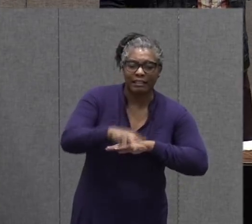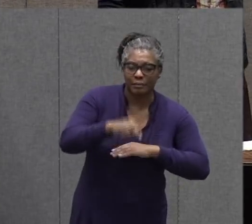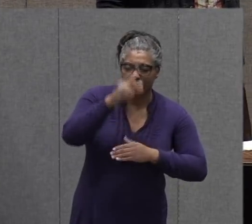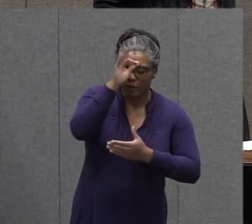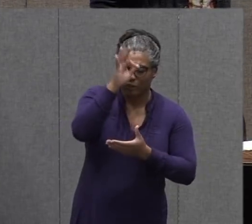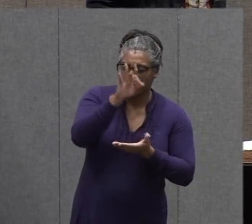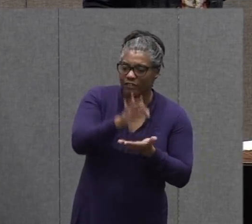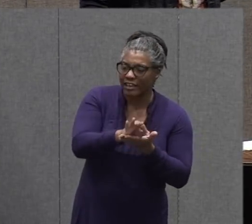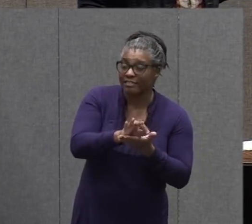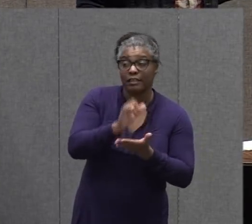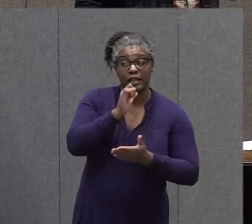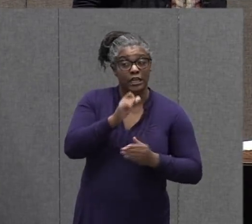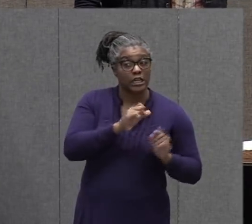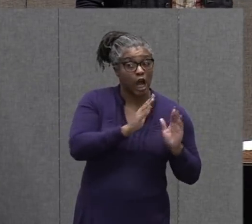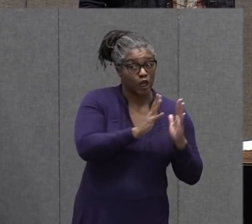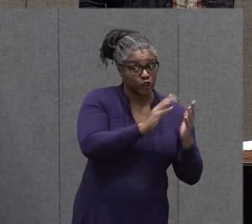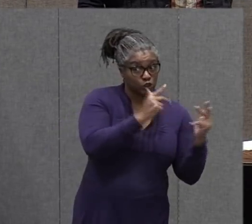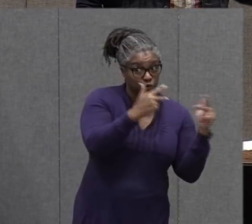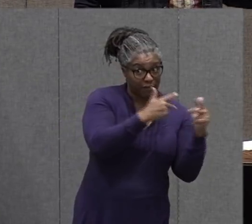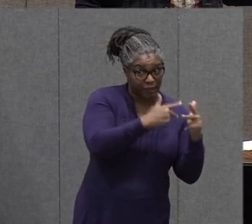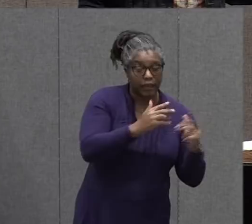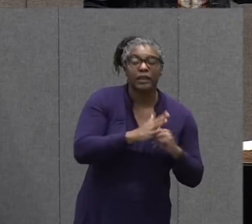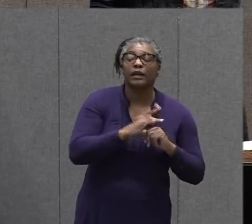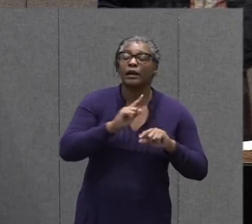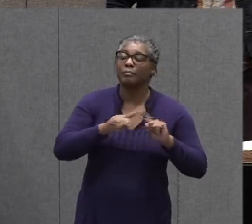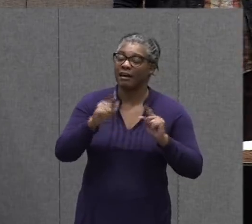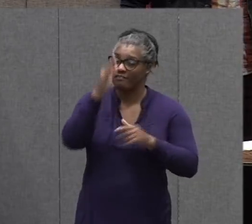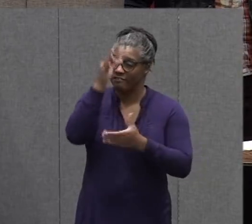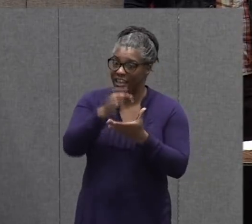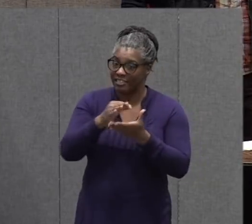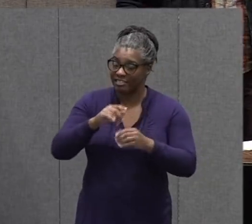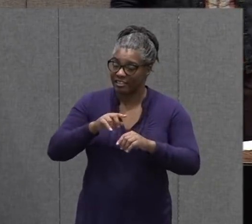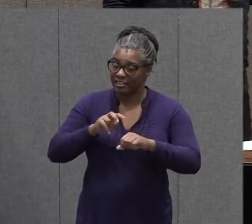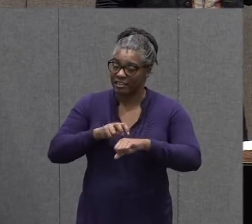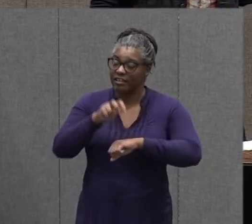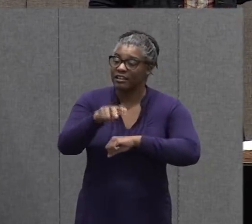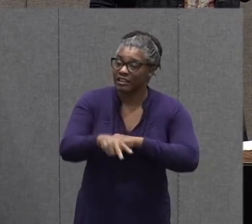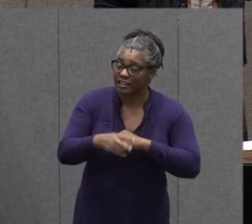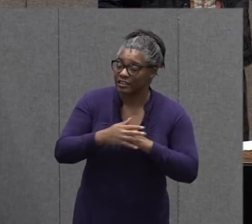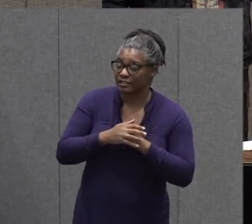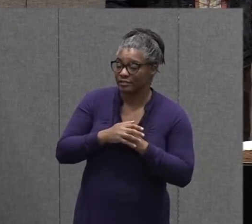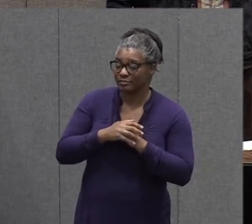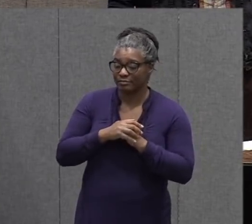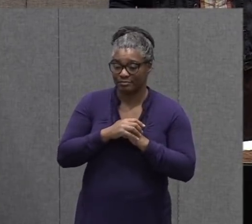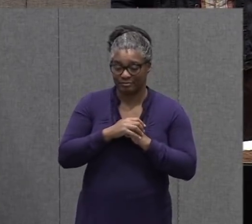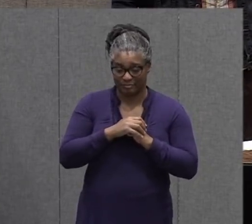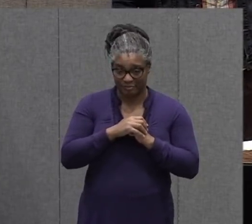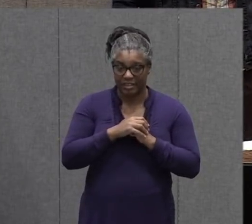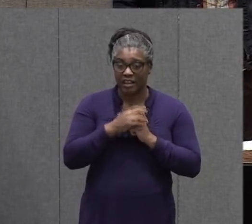[Miss Garcia] Never literally. [Mr. R.] Never literally (mumbles). For me to appreciate, what you guys,